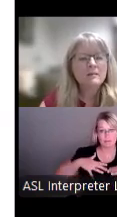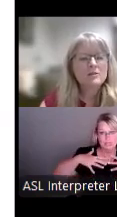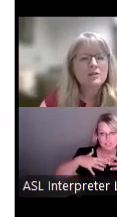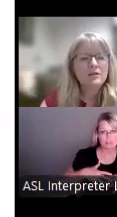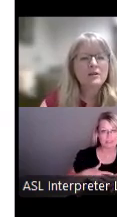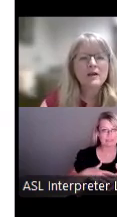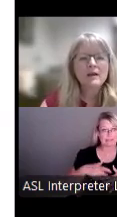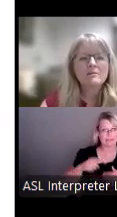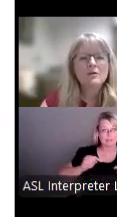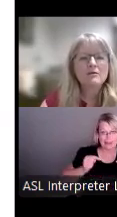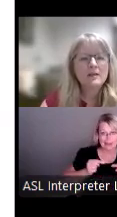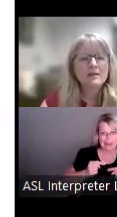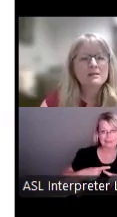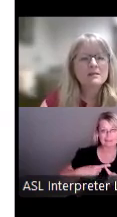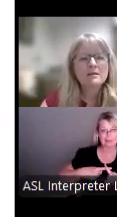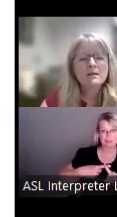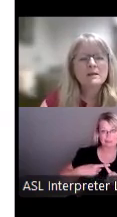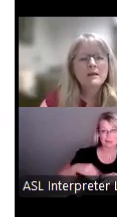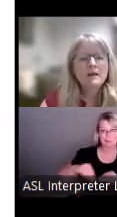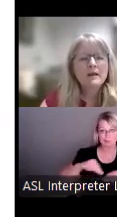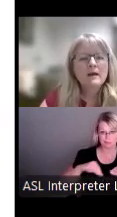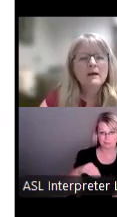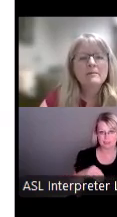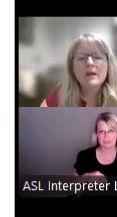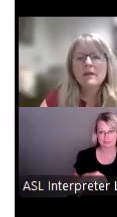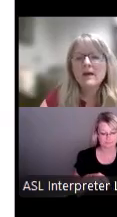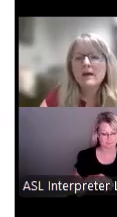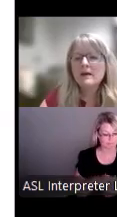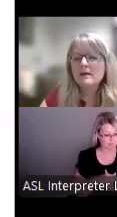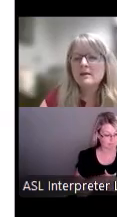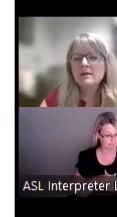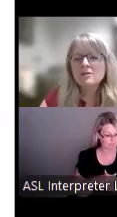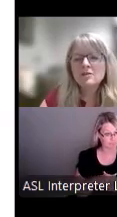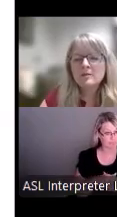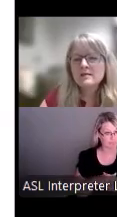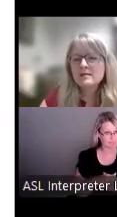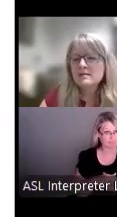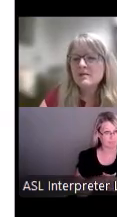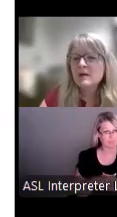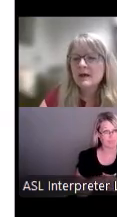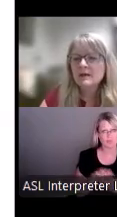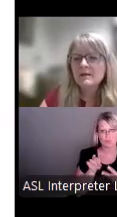temperature, and movement, and that the two places of the body